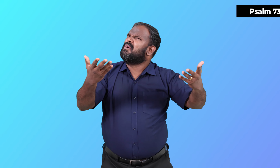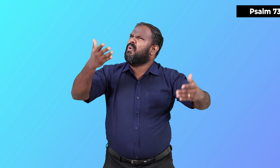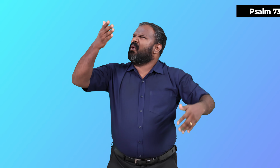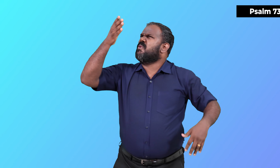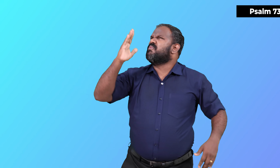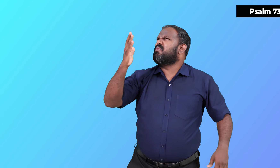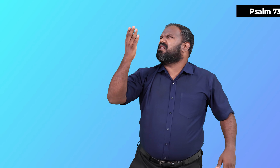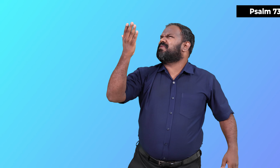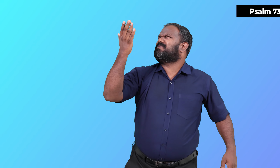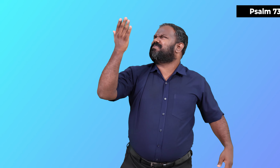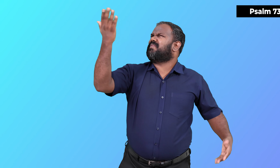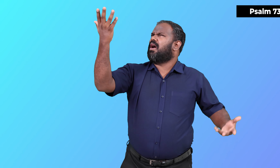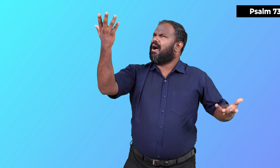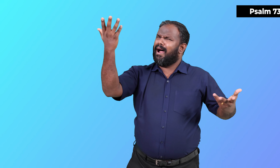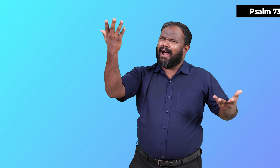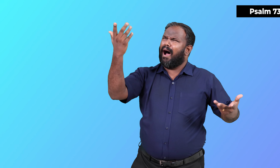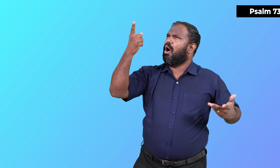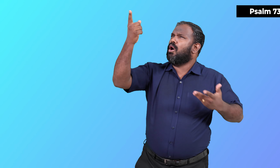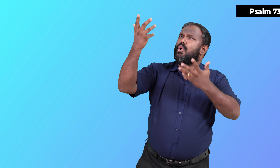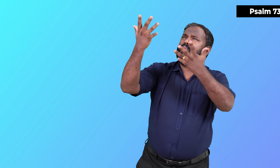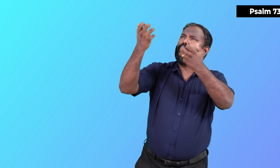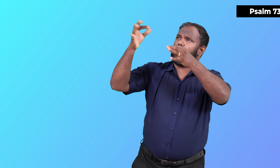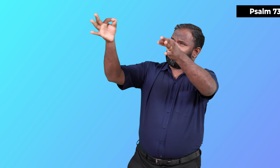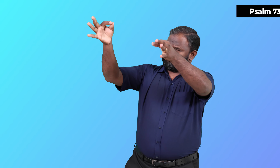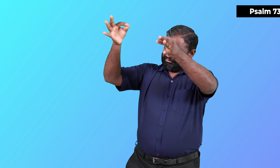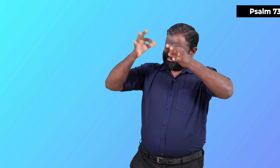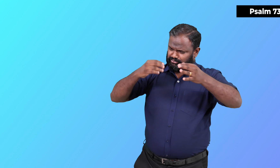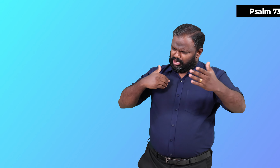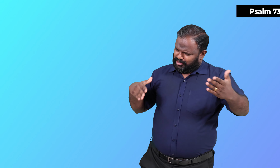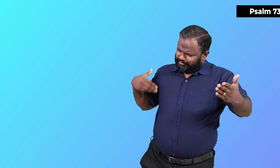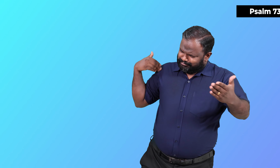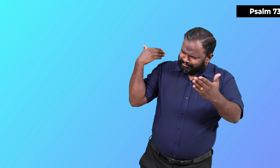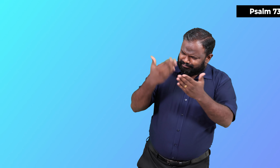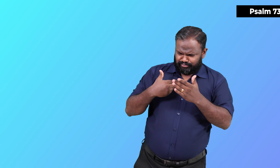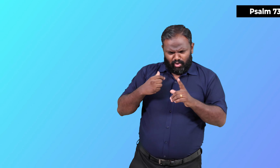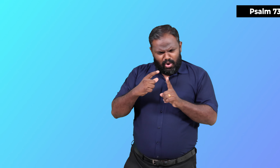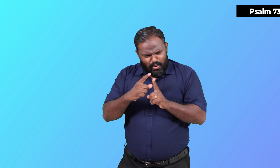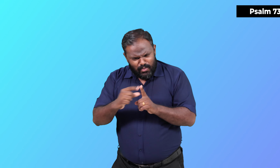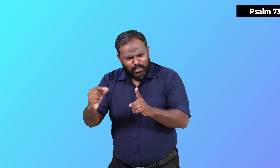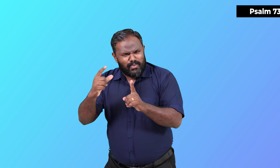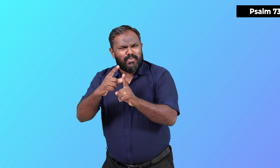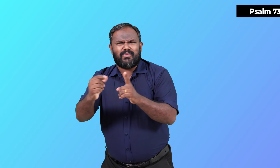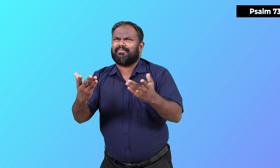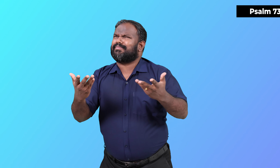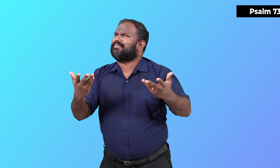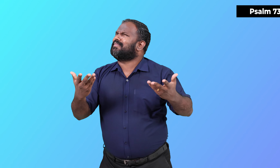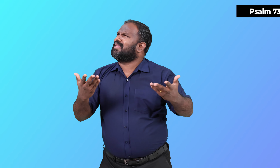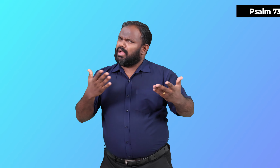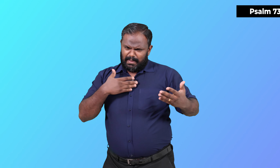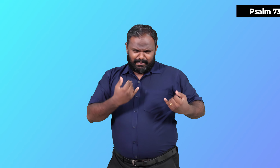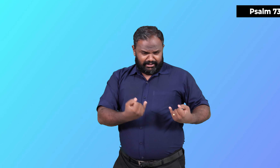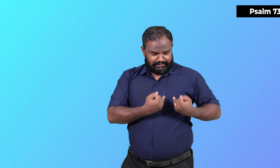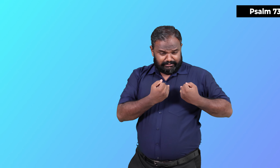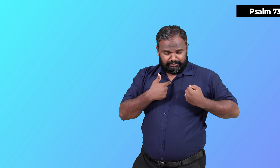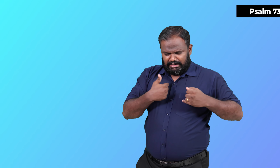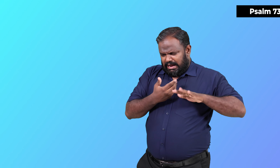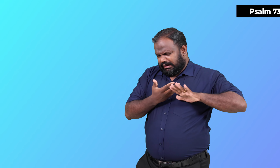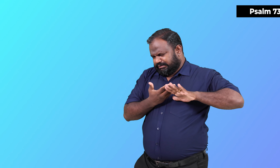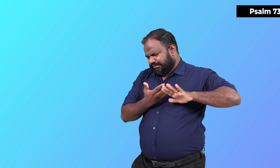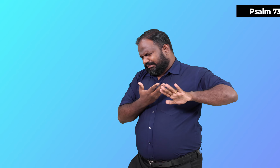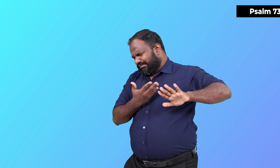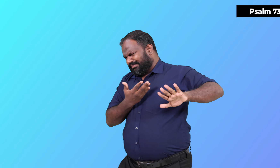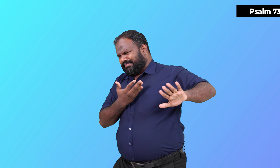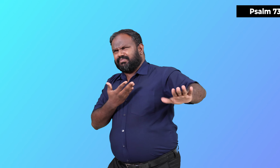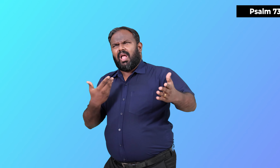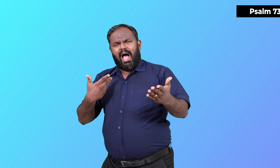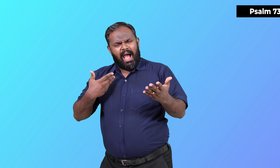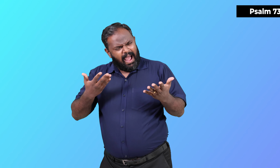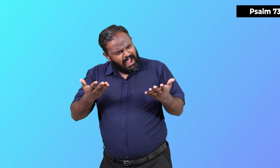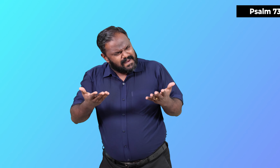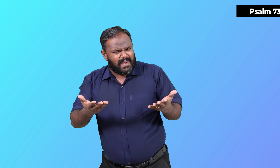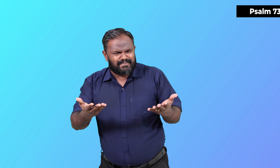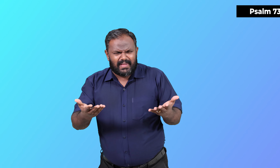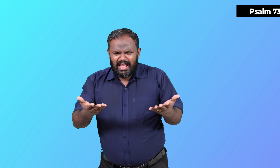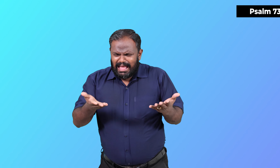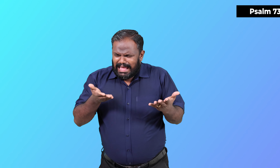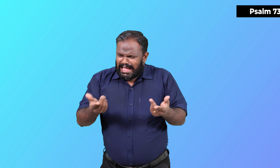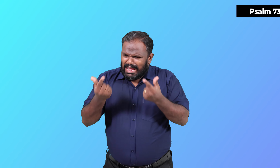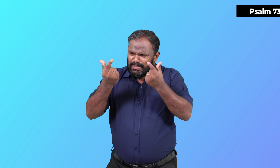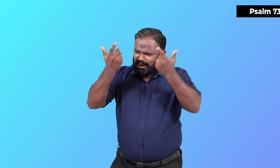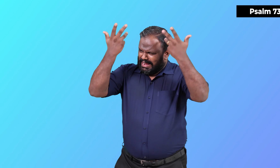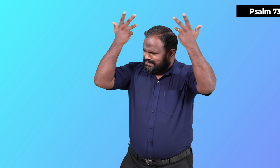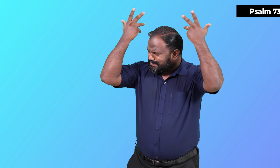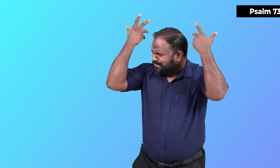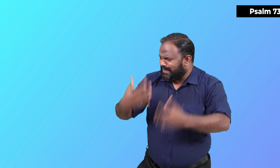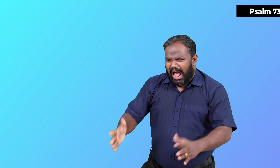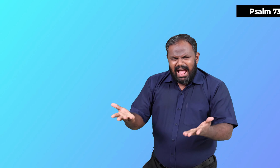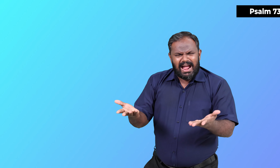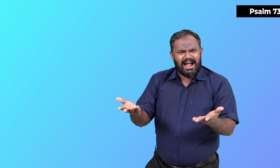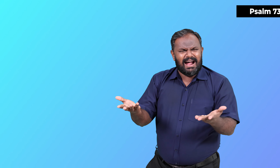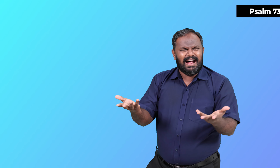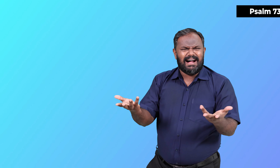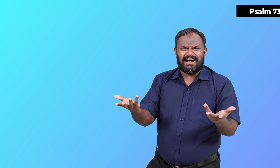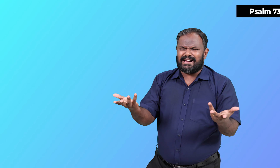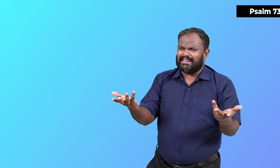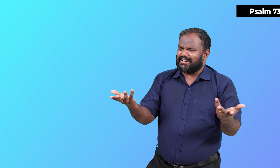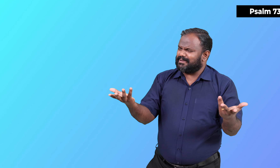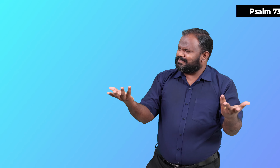Clearly, then, I gain nothing by keeping my thoughts pure! What good is it to keep myself from sin?